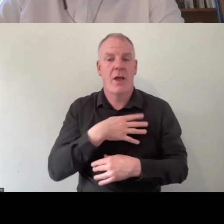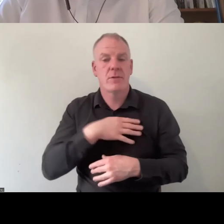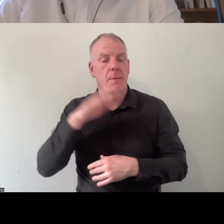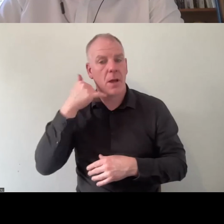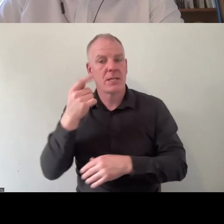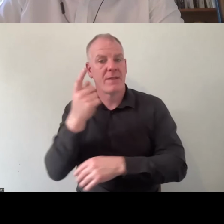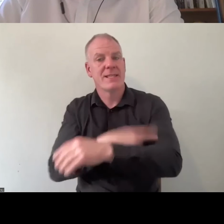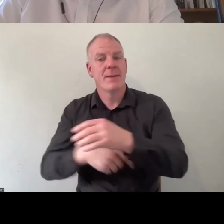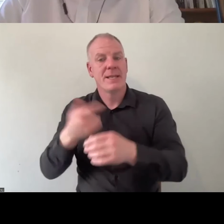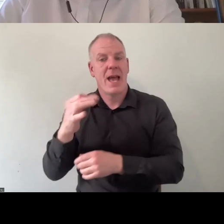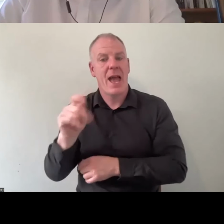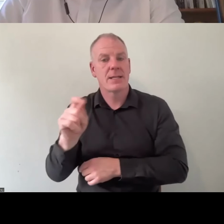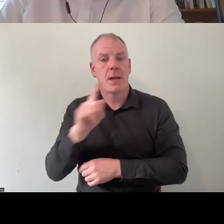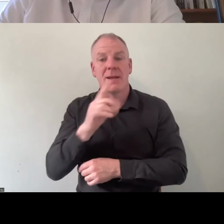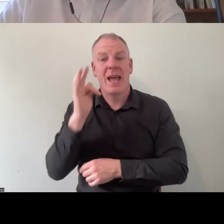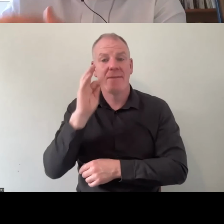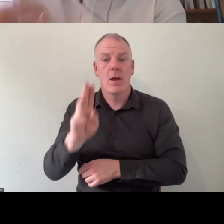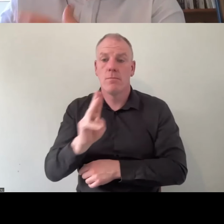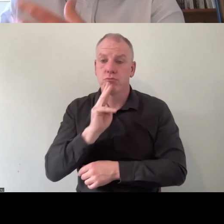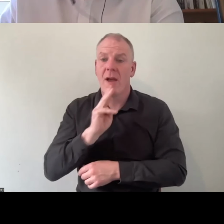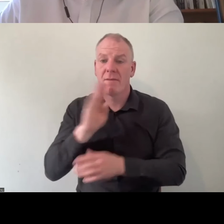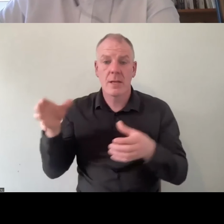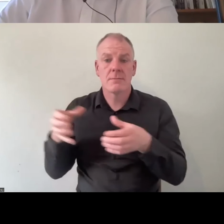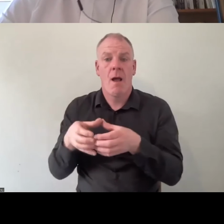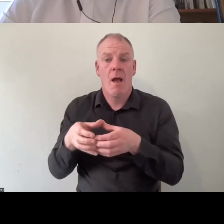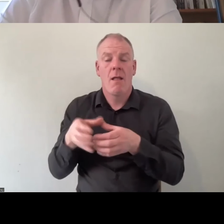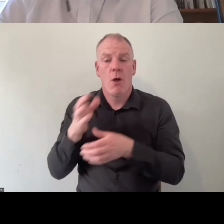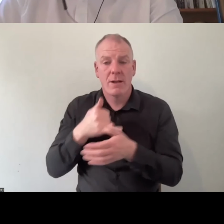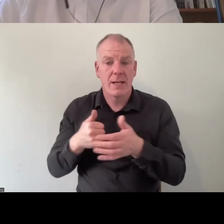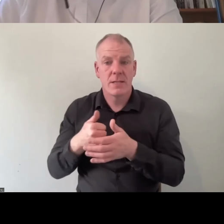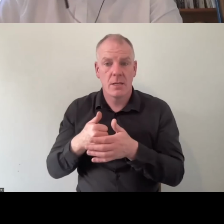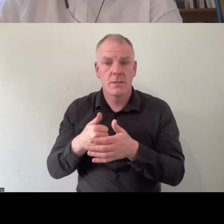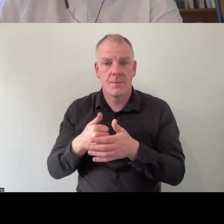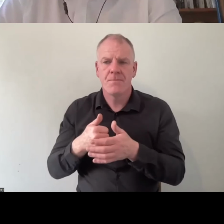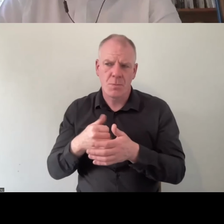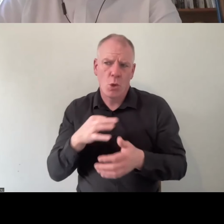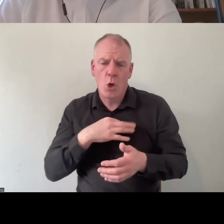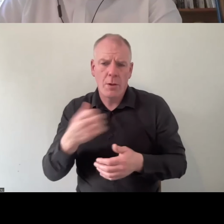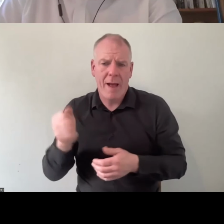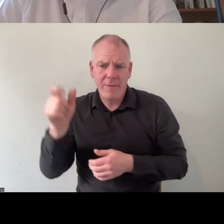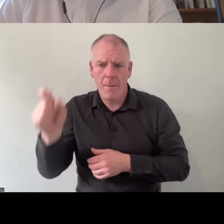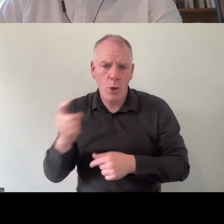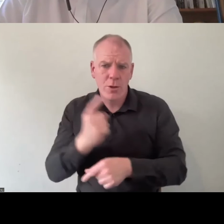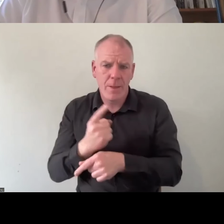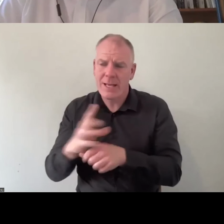but if you're a private, small organisation, for example, it would be good to have a dedicated point of contact,